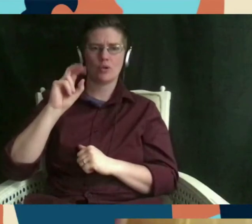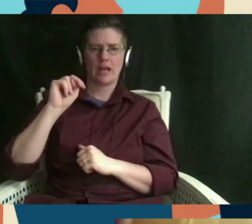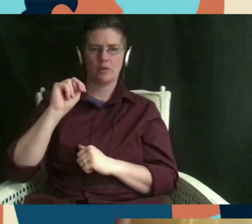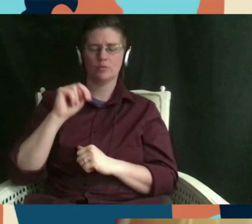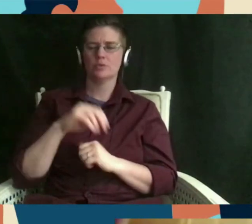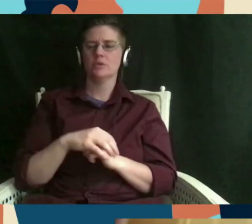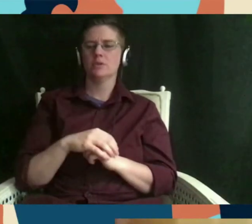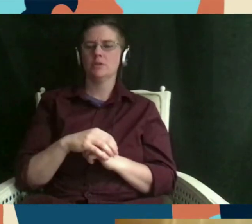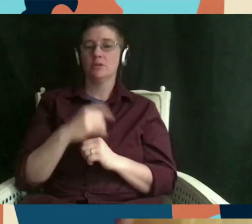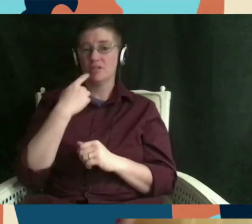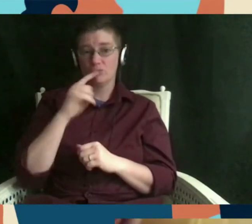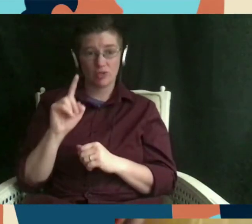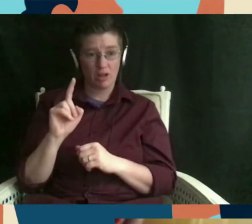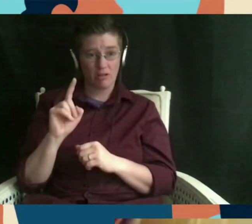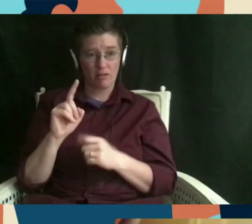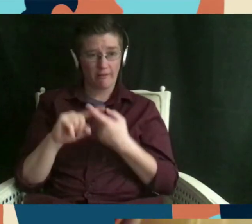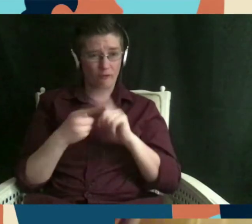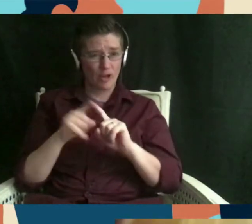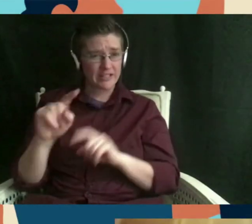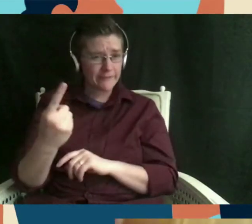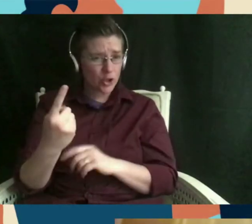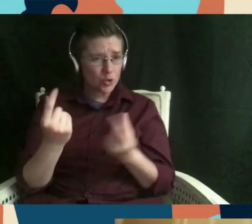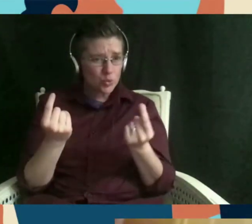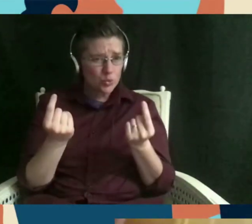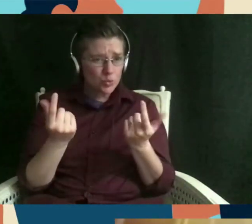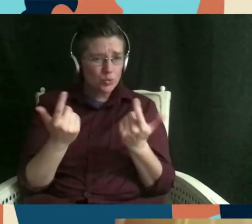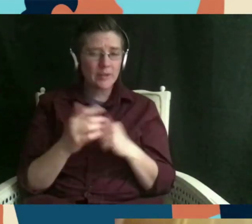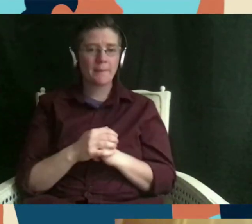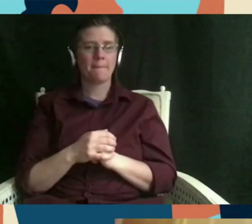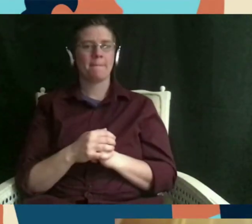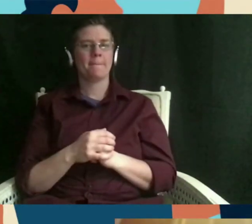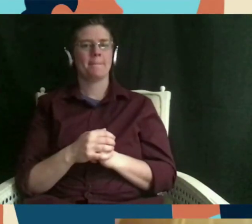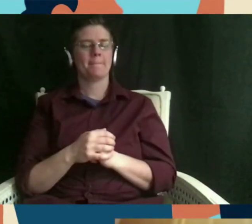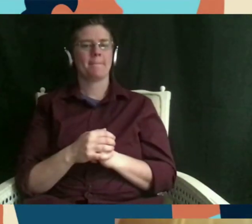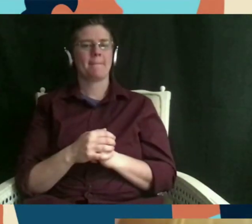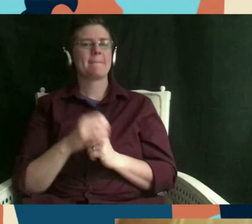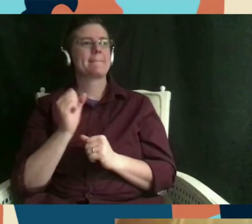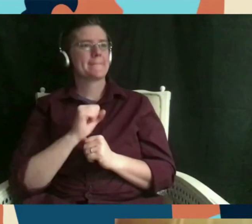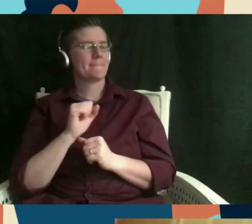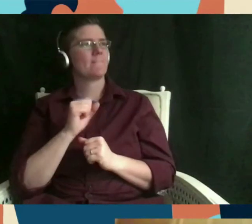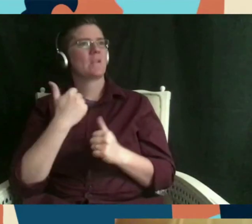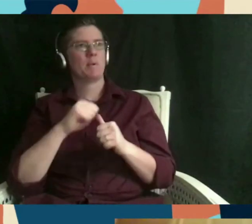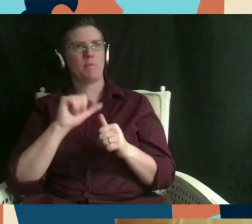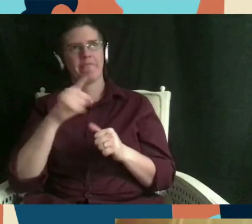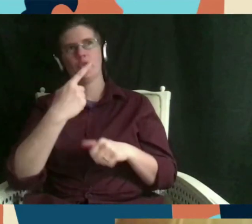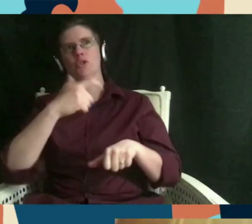friends first um yeah i remember the first time i started experimenting in the summer between